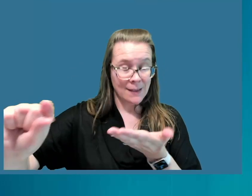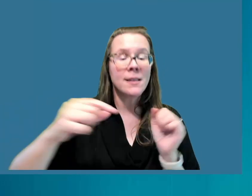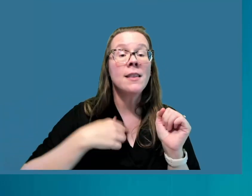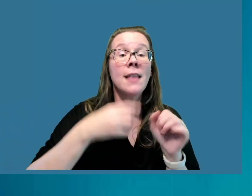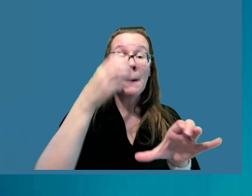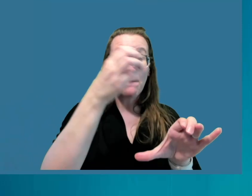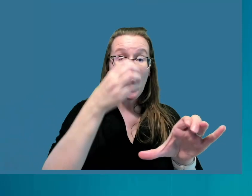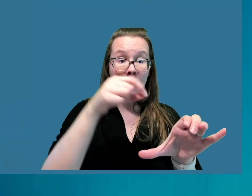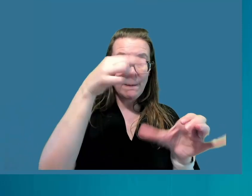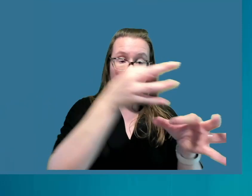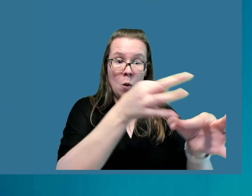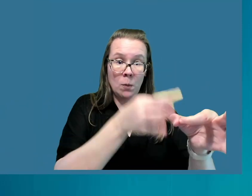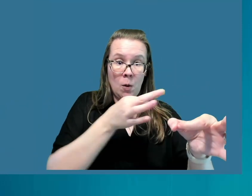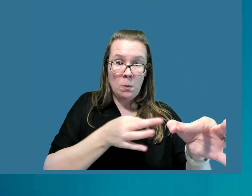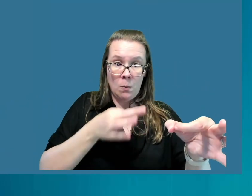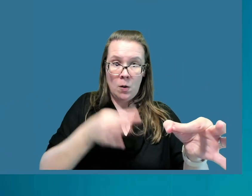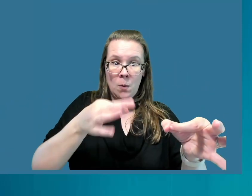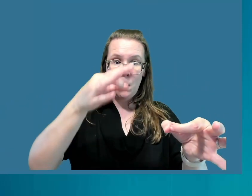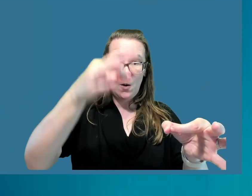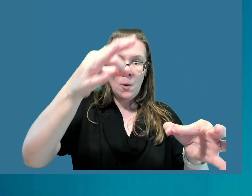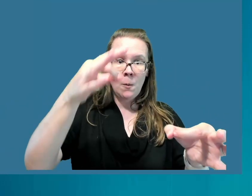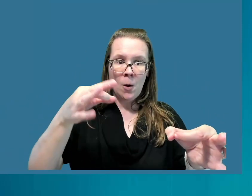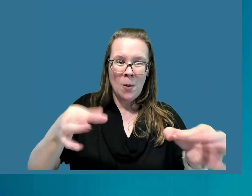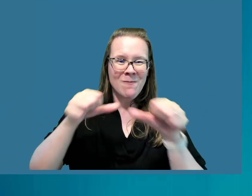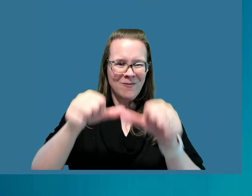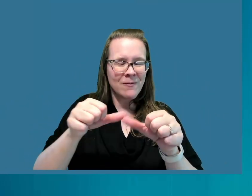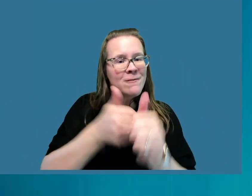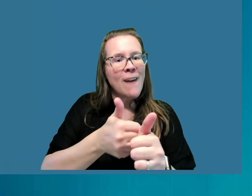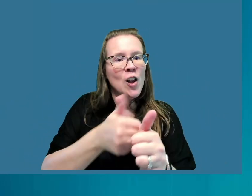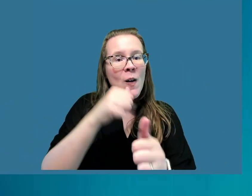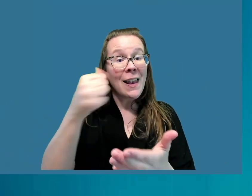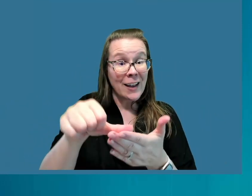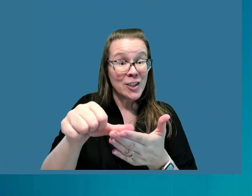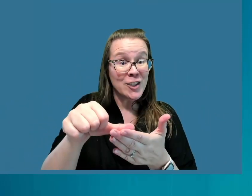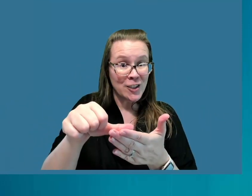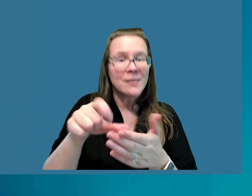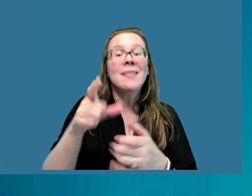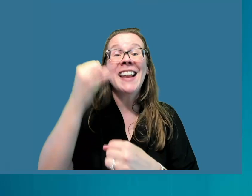and then he piped single polka dots in a line throughout the letters. And then